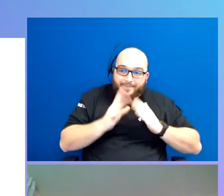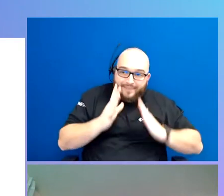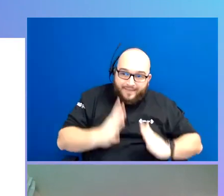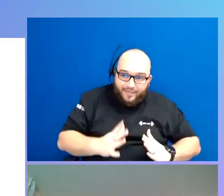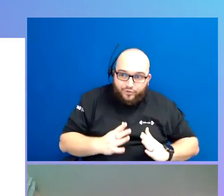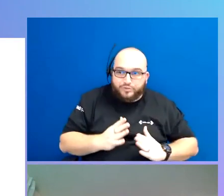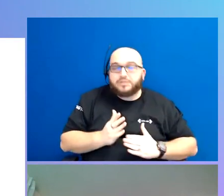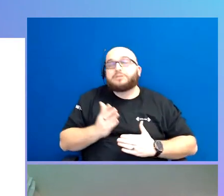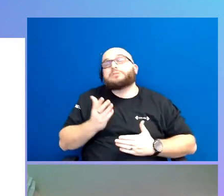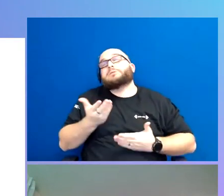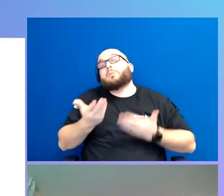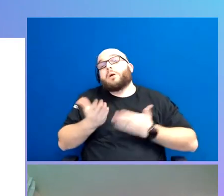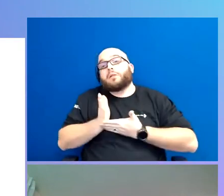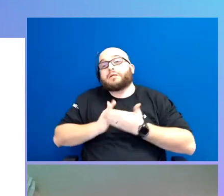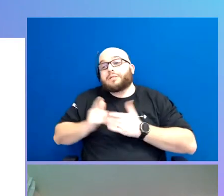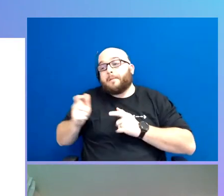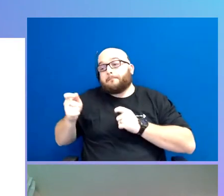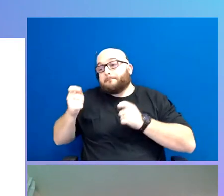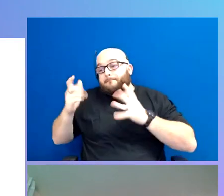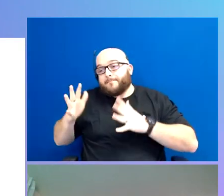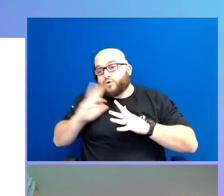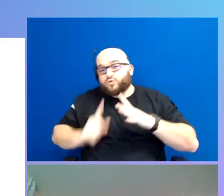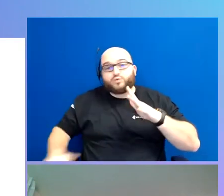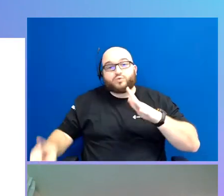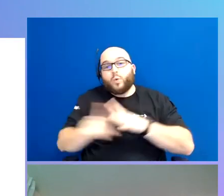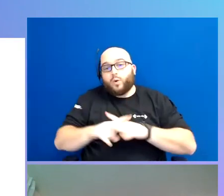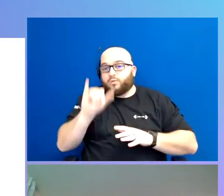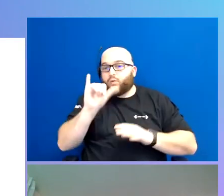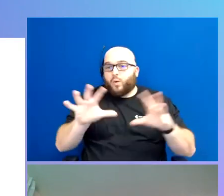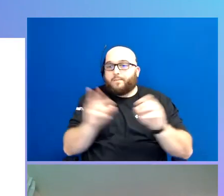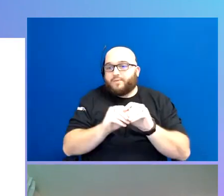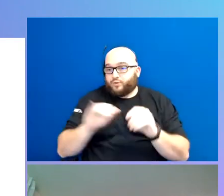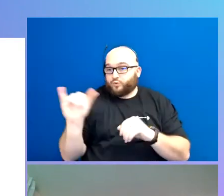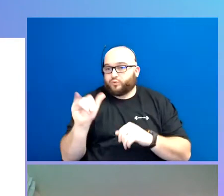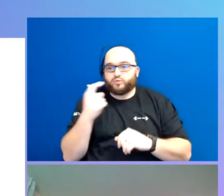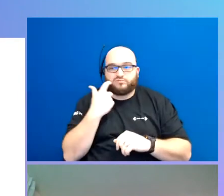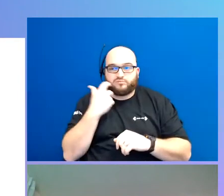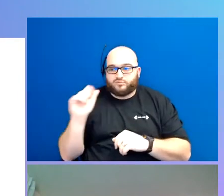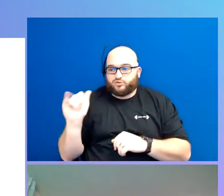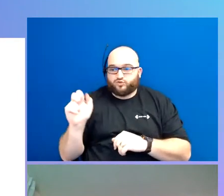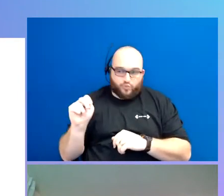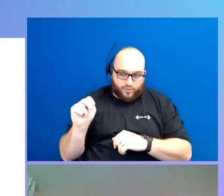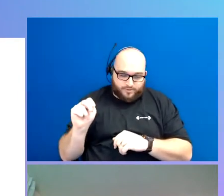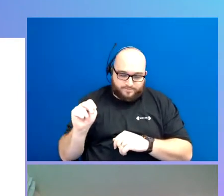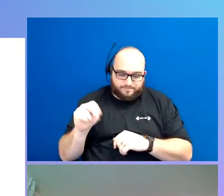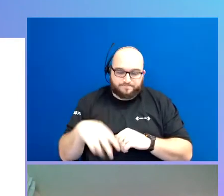managers showed up there. Um uh,